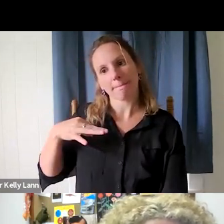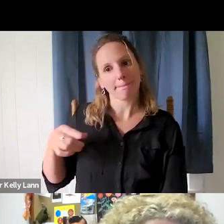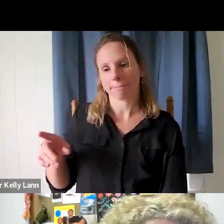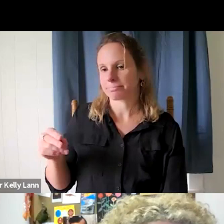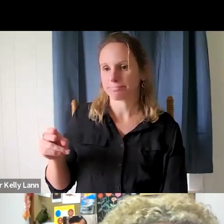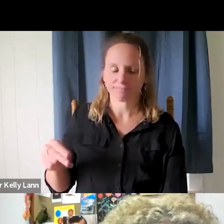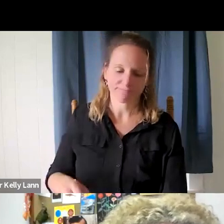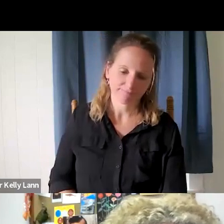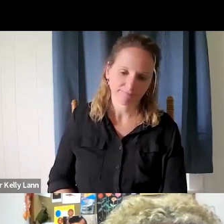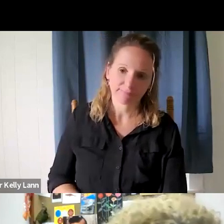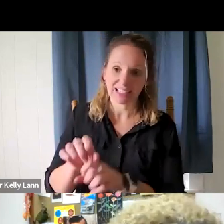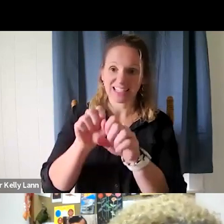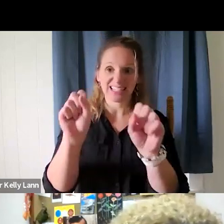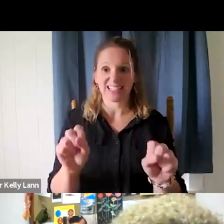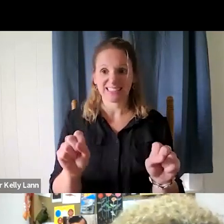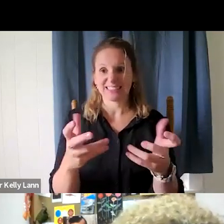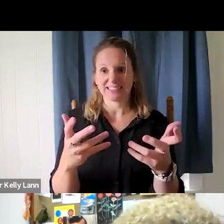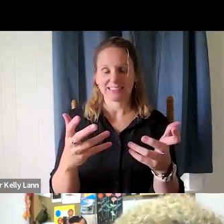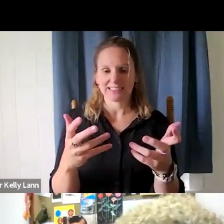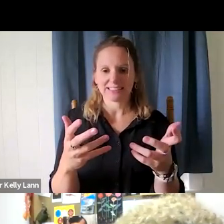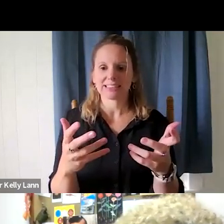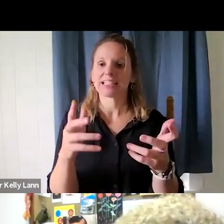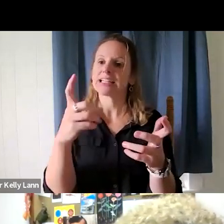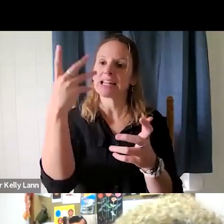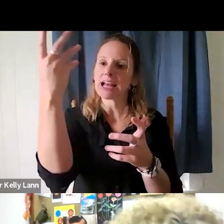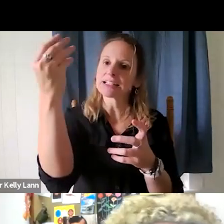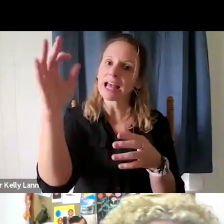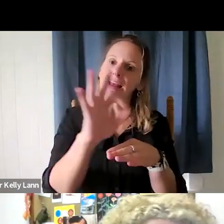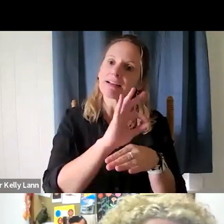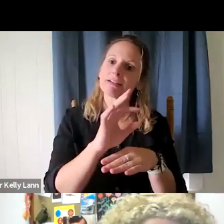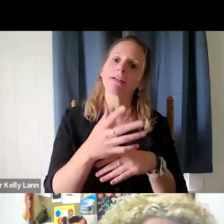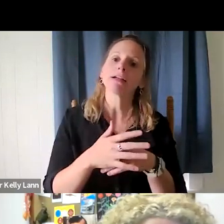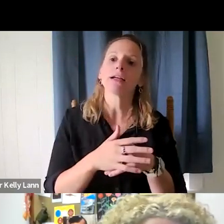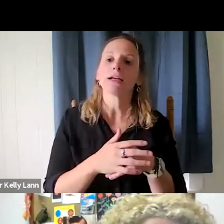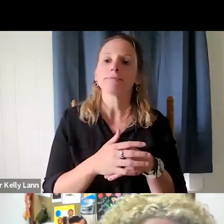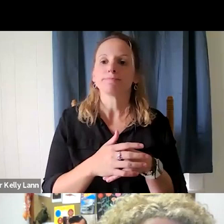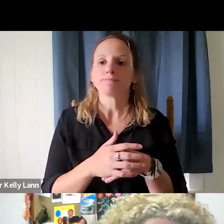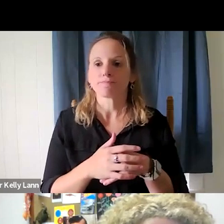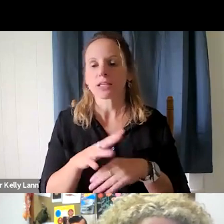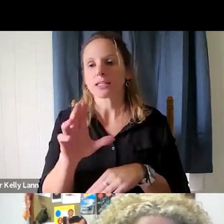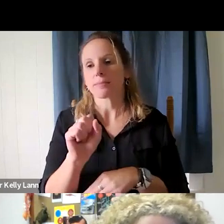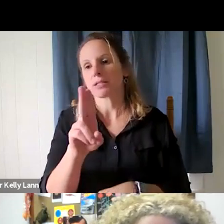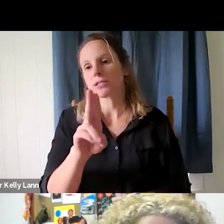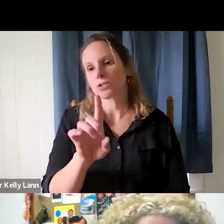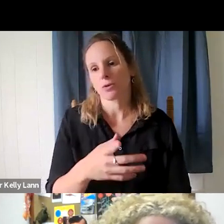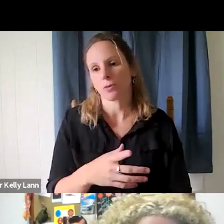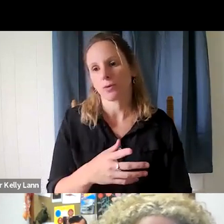The symptoms they're experiencing outside of the substance use disorder is the reason they're applying for disability benefits.